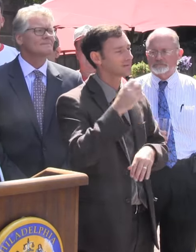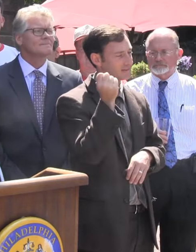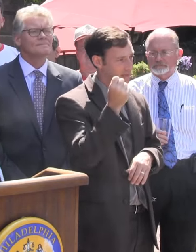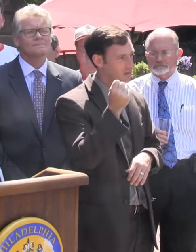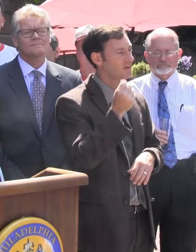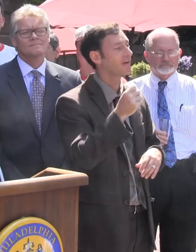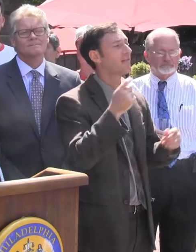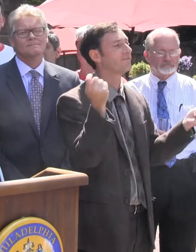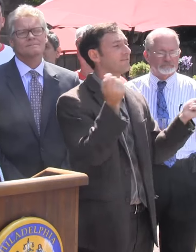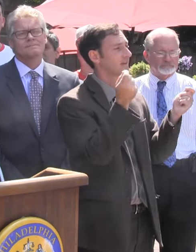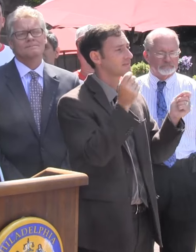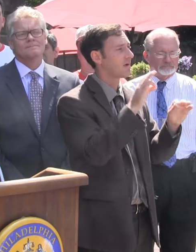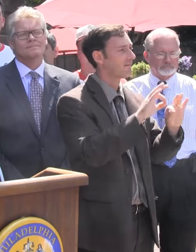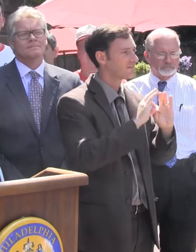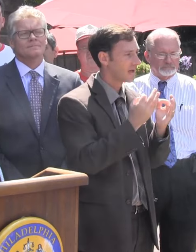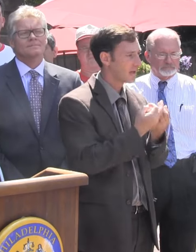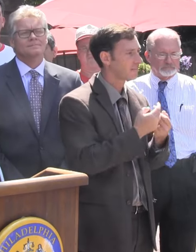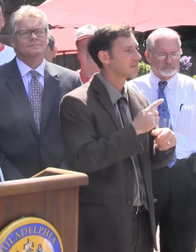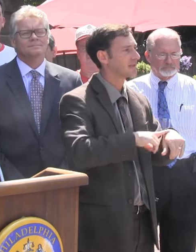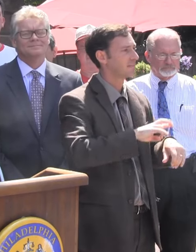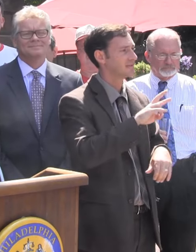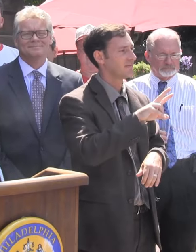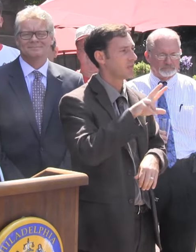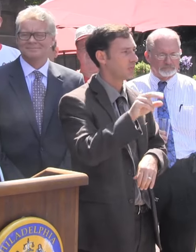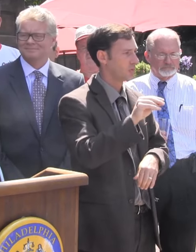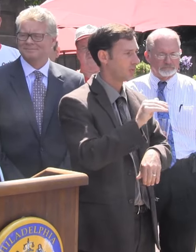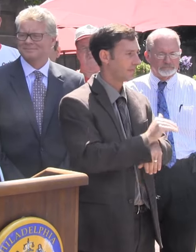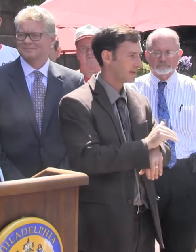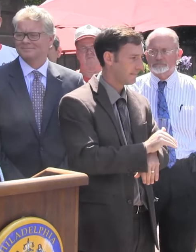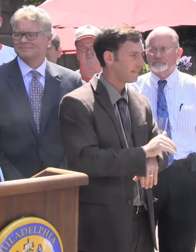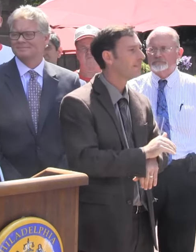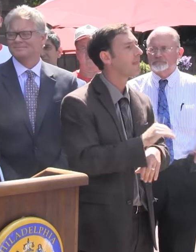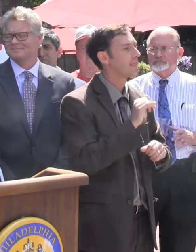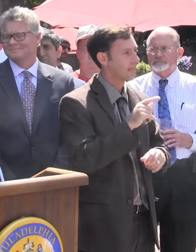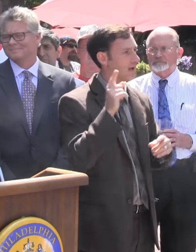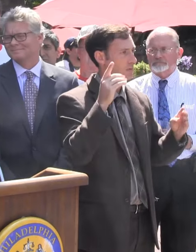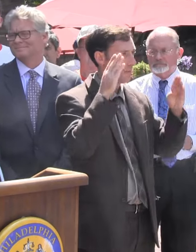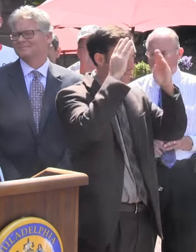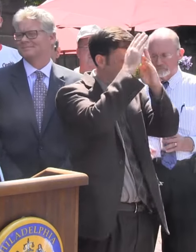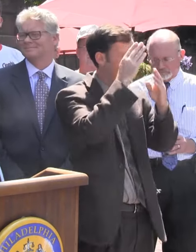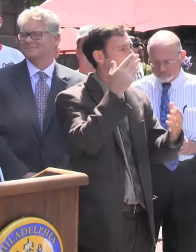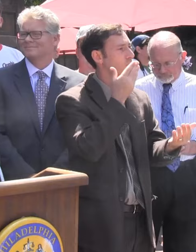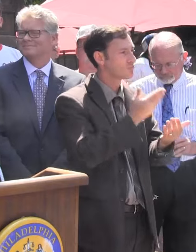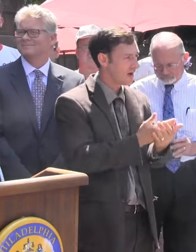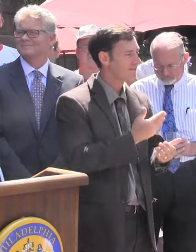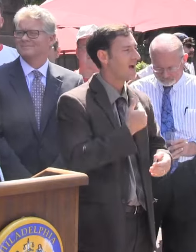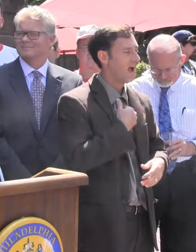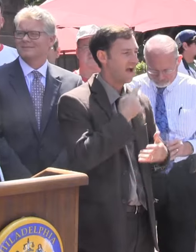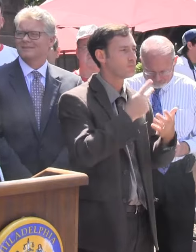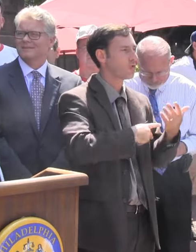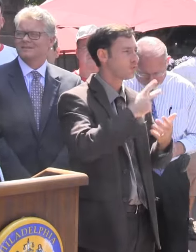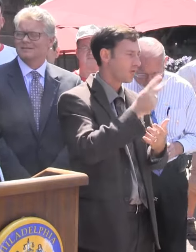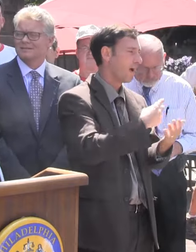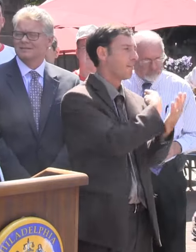of Families 7:30 p.m. That's when the Pope arrives, there's programming all the hours